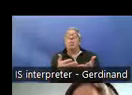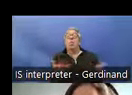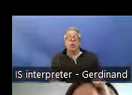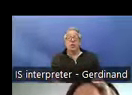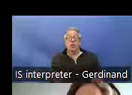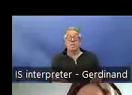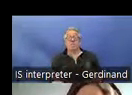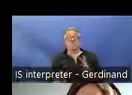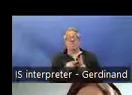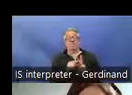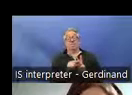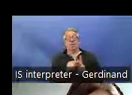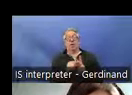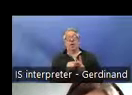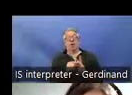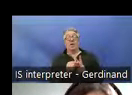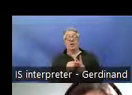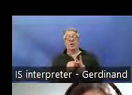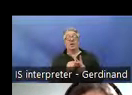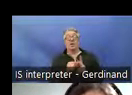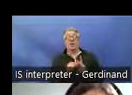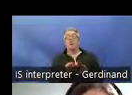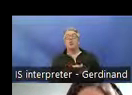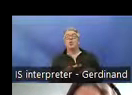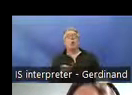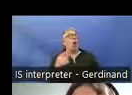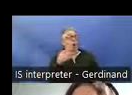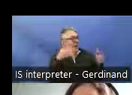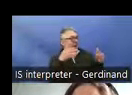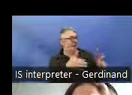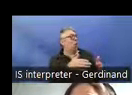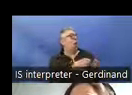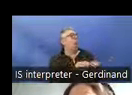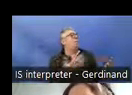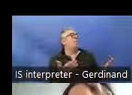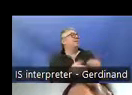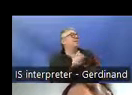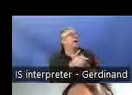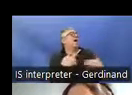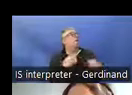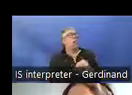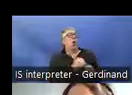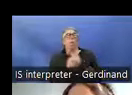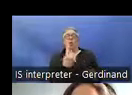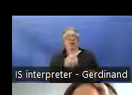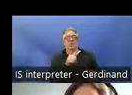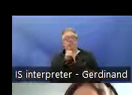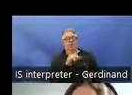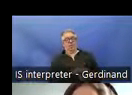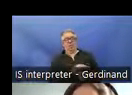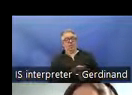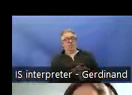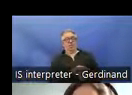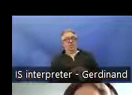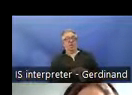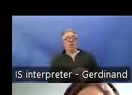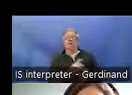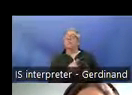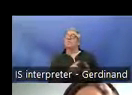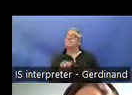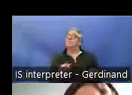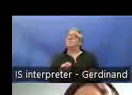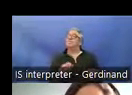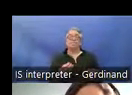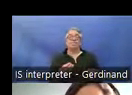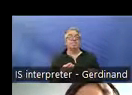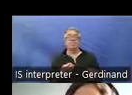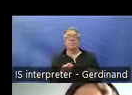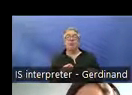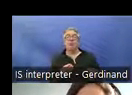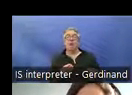Not just how, what is the rate of employment, but also, how much, how much is a percentage